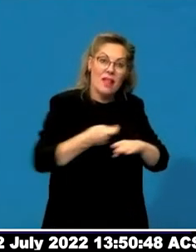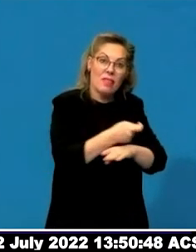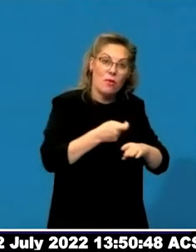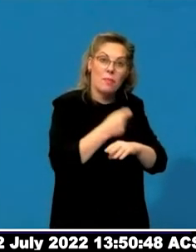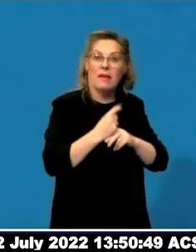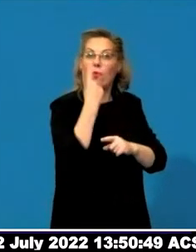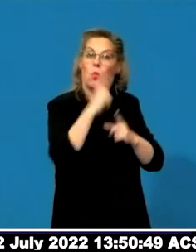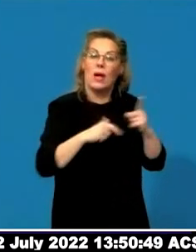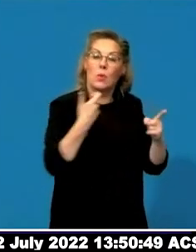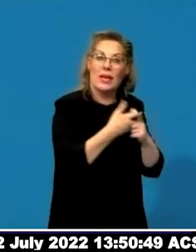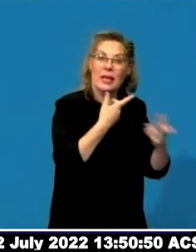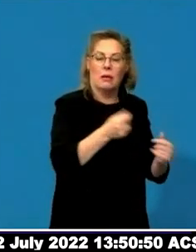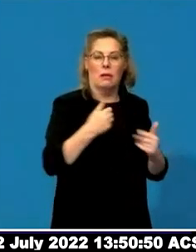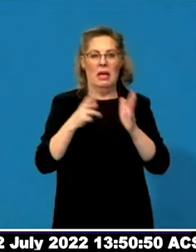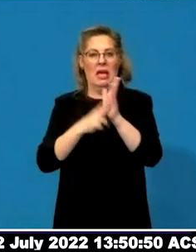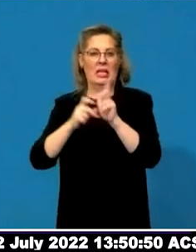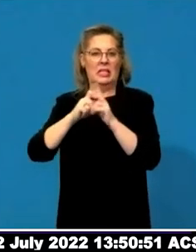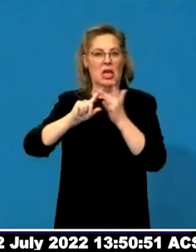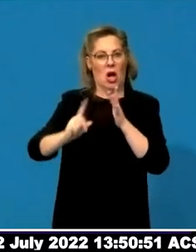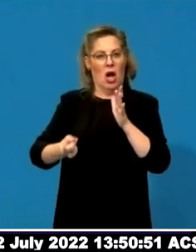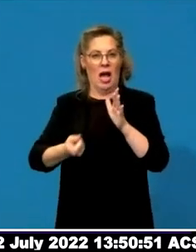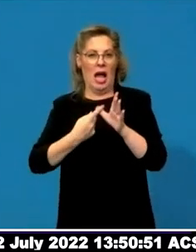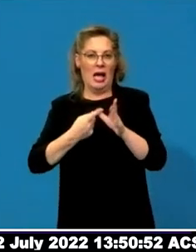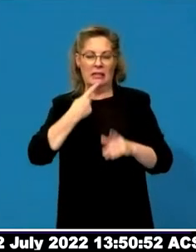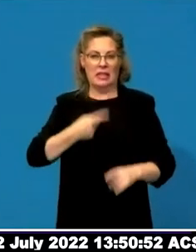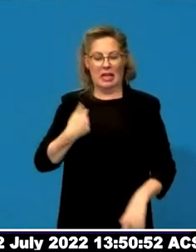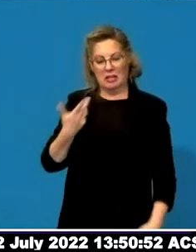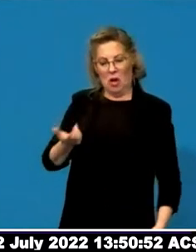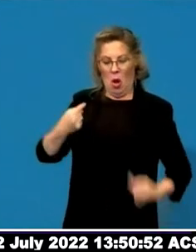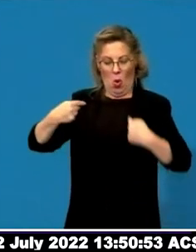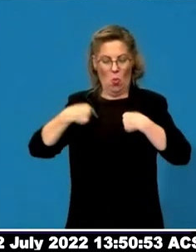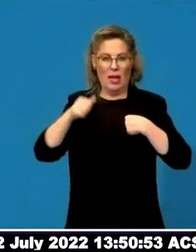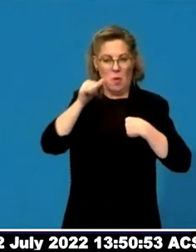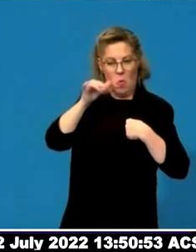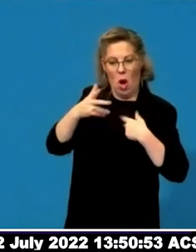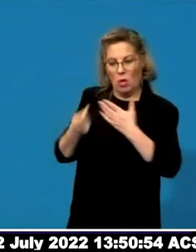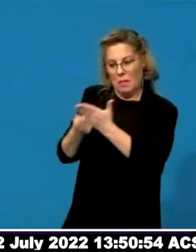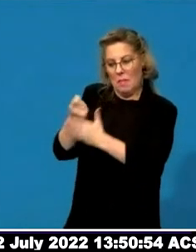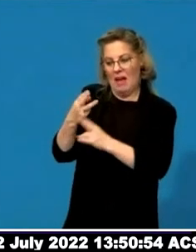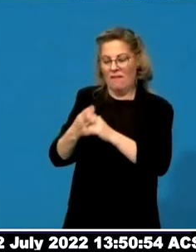He missed the point completely. When we bring that family into town for that block of therapy,